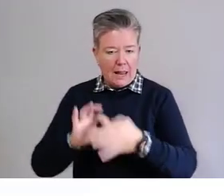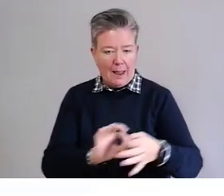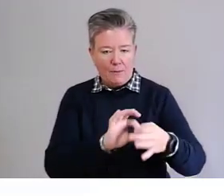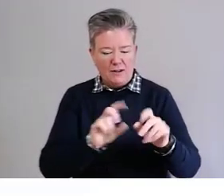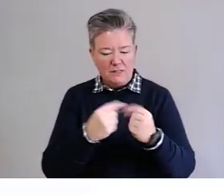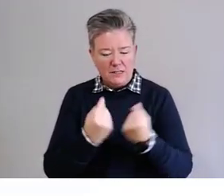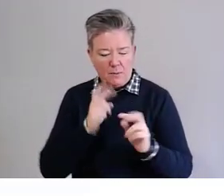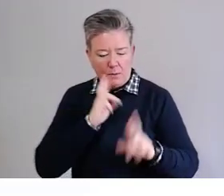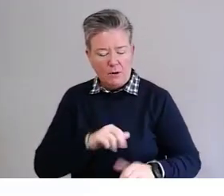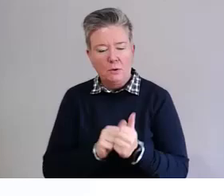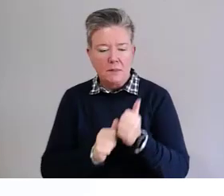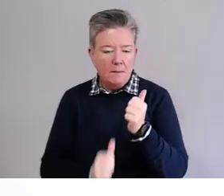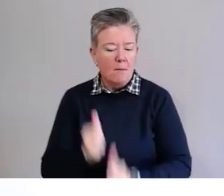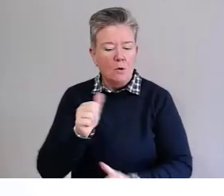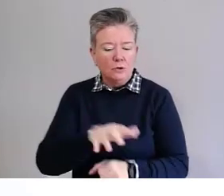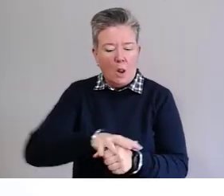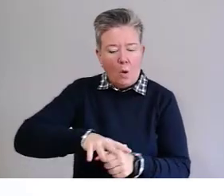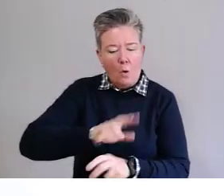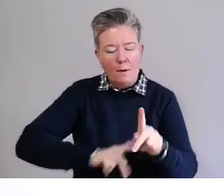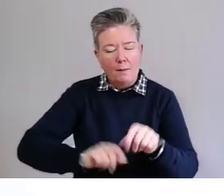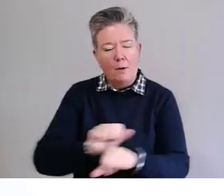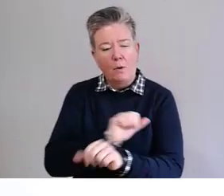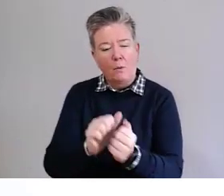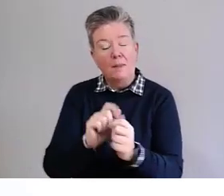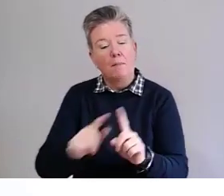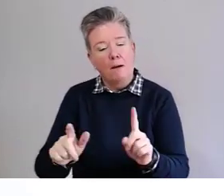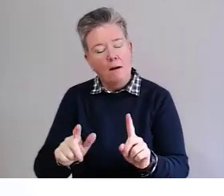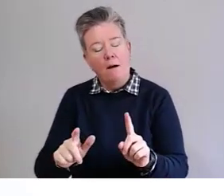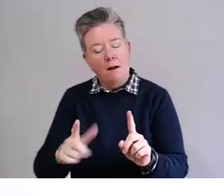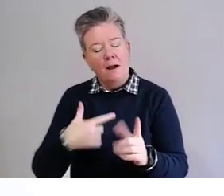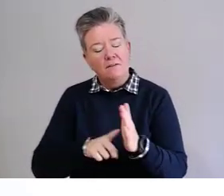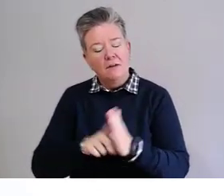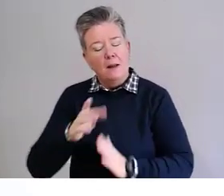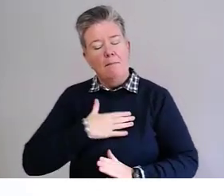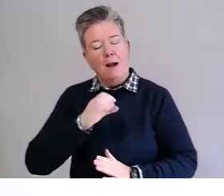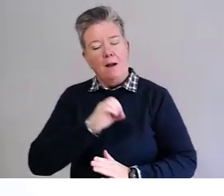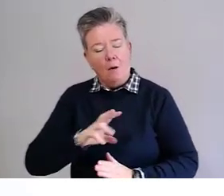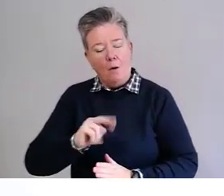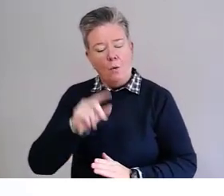with most of the locals that I worked with, but I also developed my own Google document,